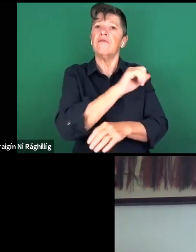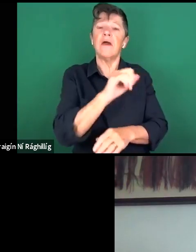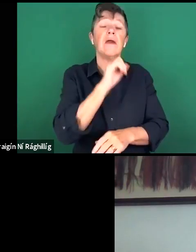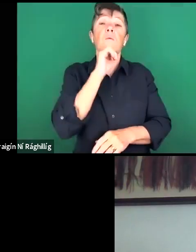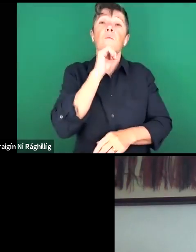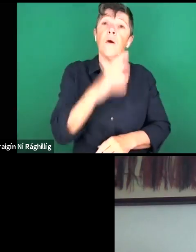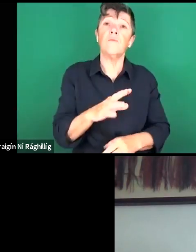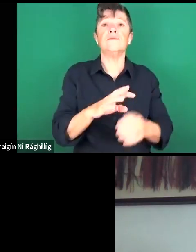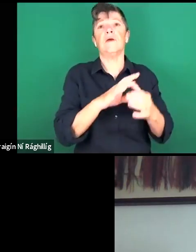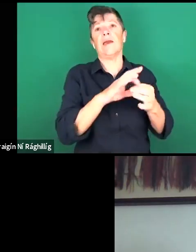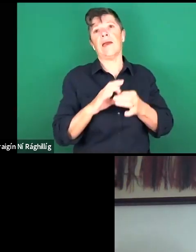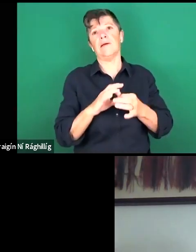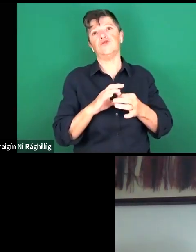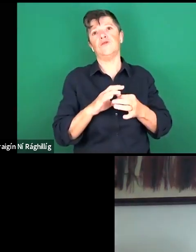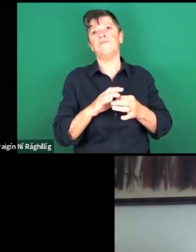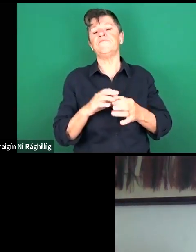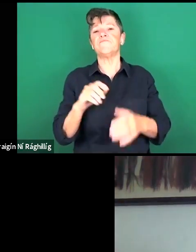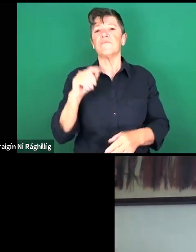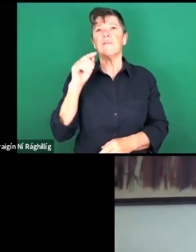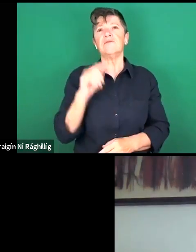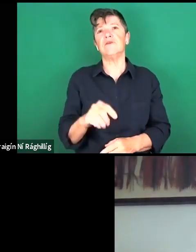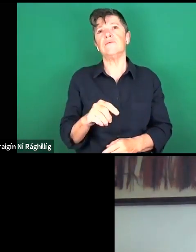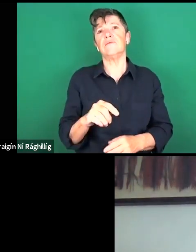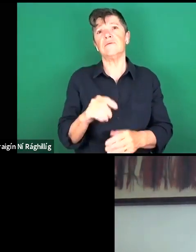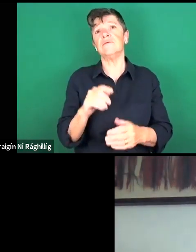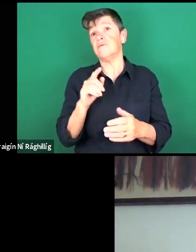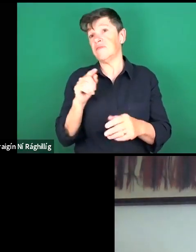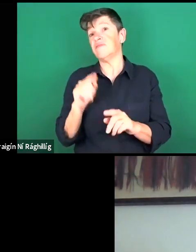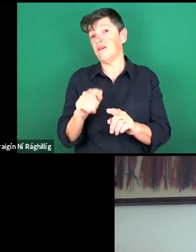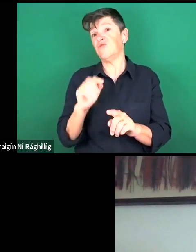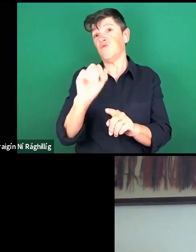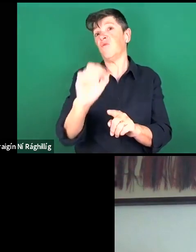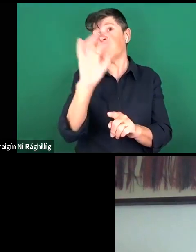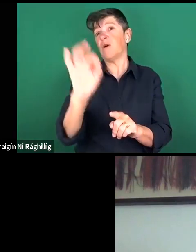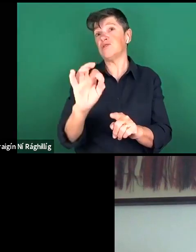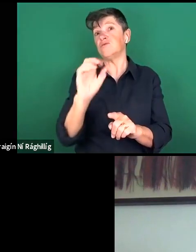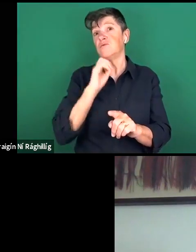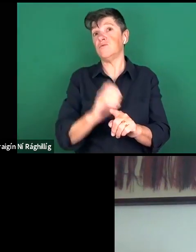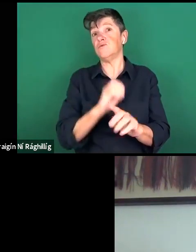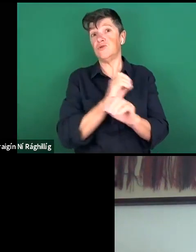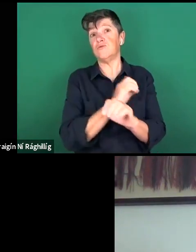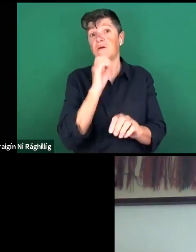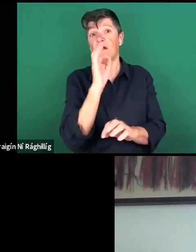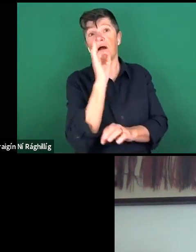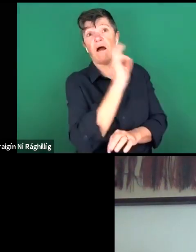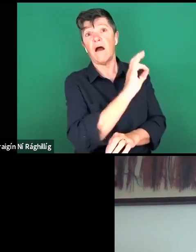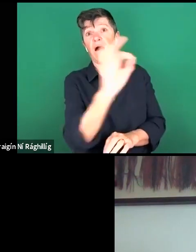and called colonial global economy and it's precisely tryin